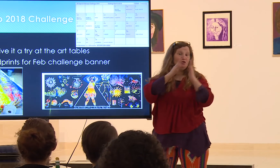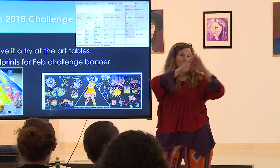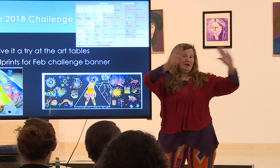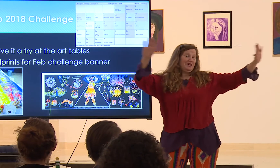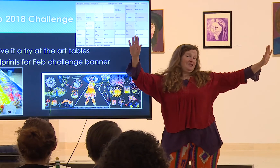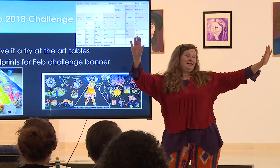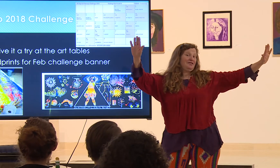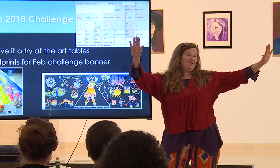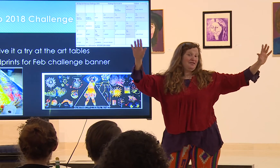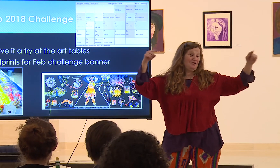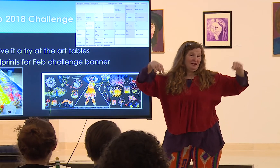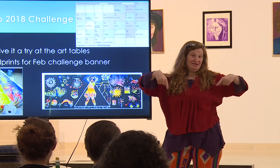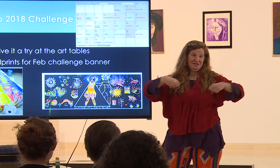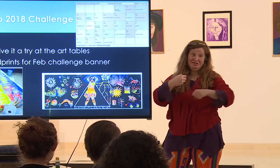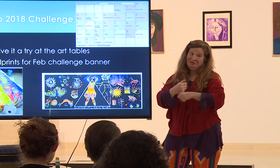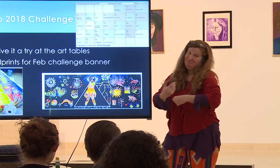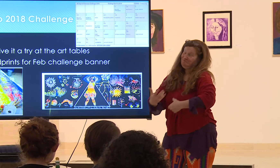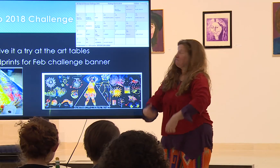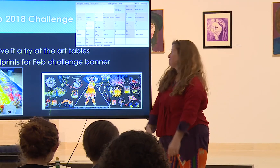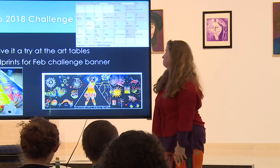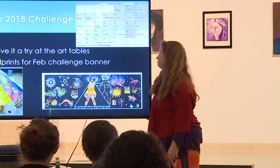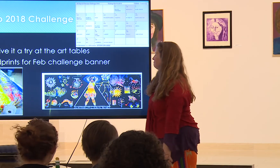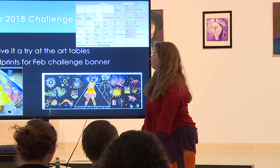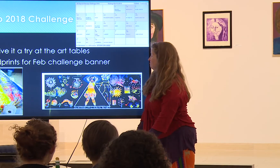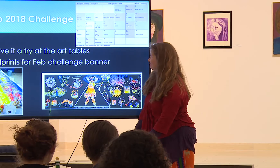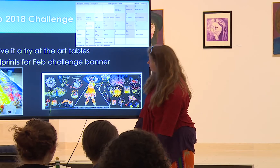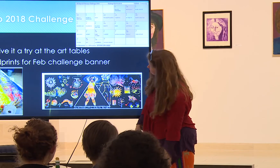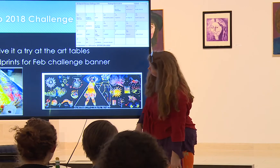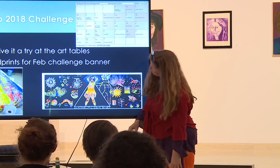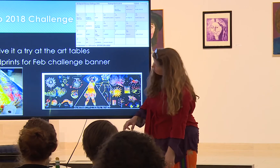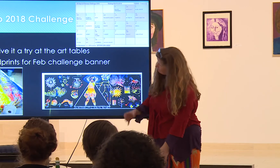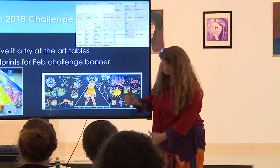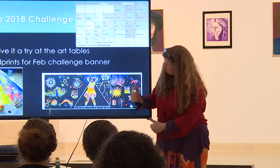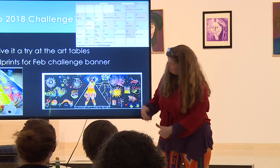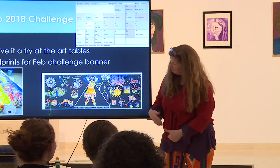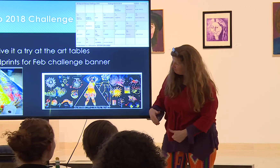Hopefully we'll be able to create something even cooler this year.